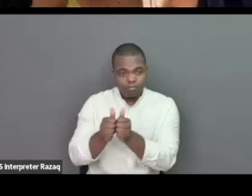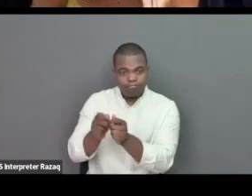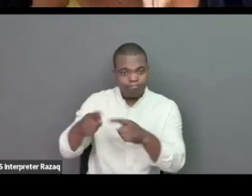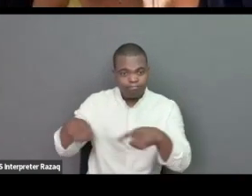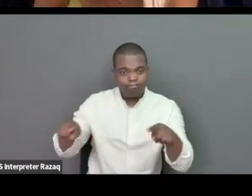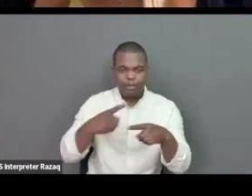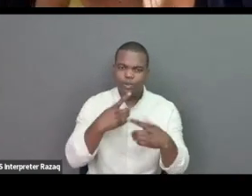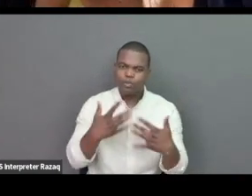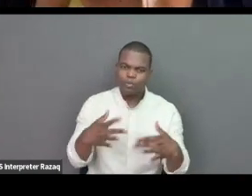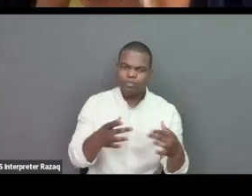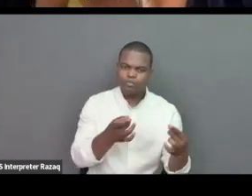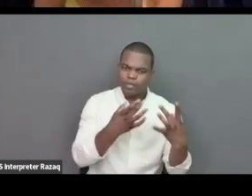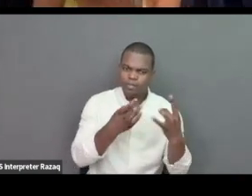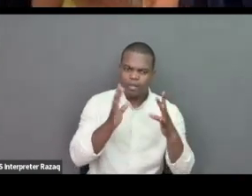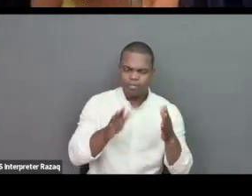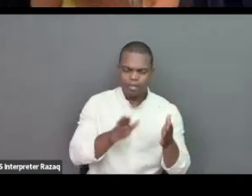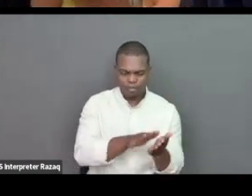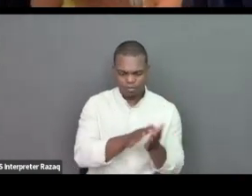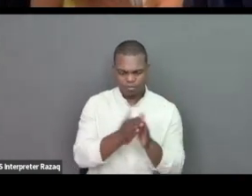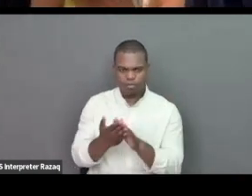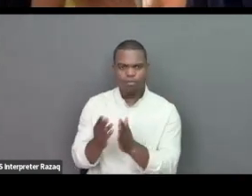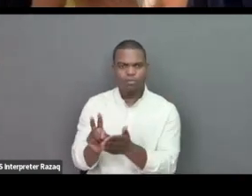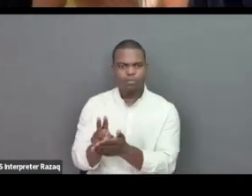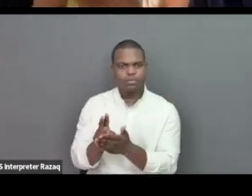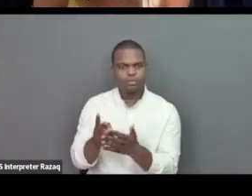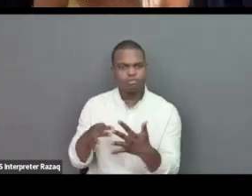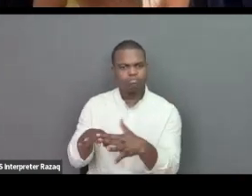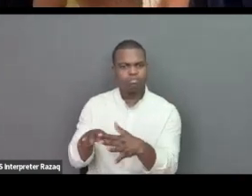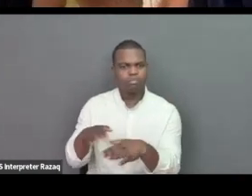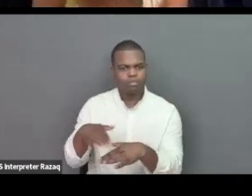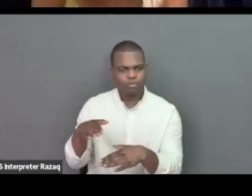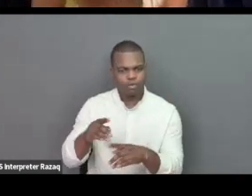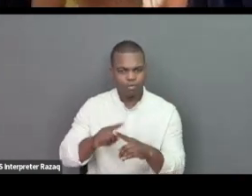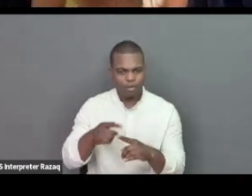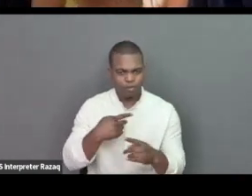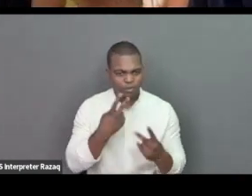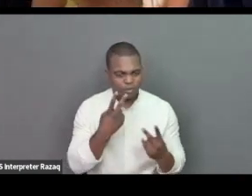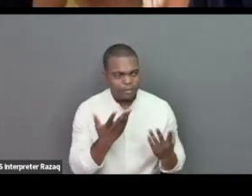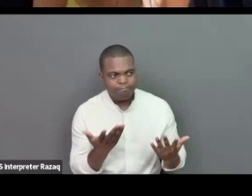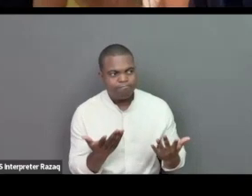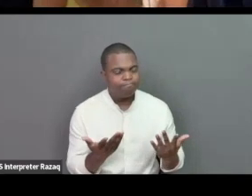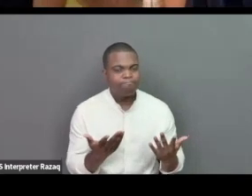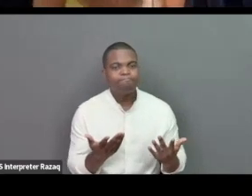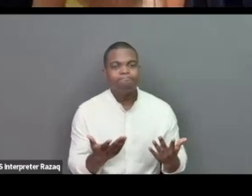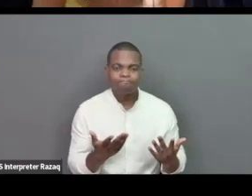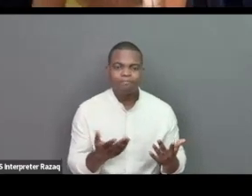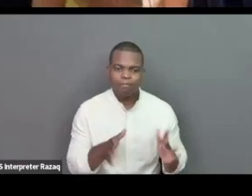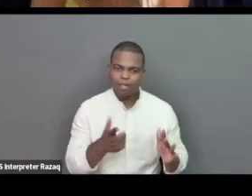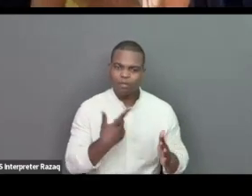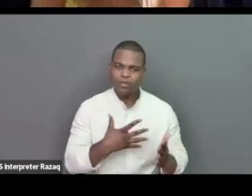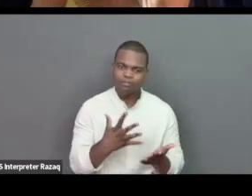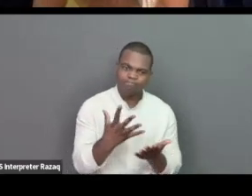And when it comes to promoting it, yes, this is what this project is about and other projects doing similar things, and this project also has,